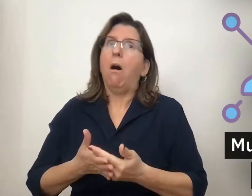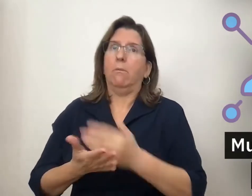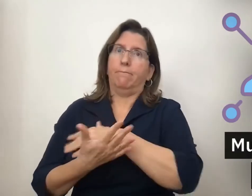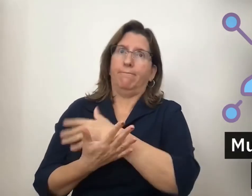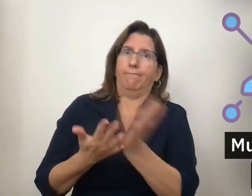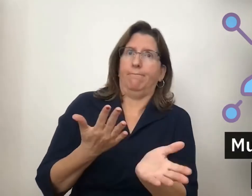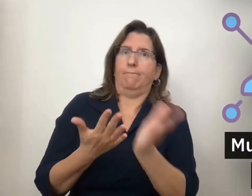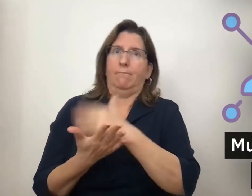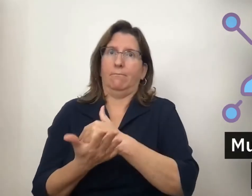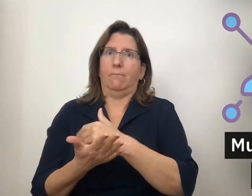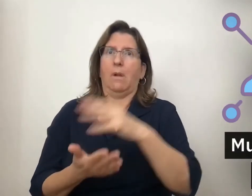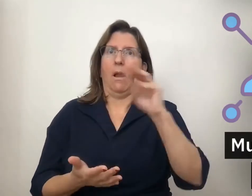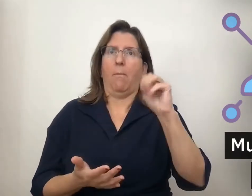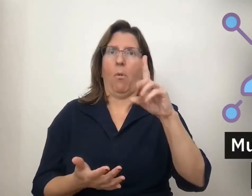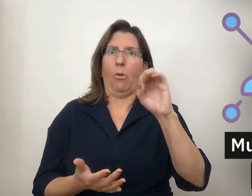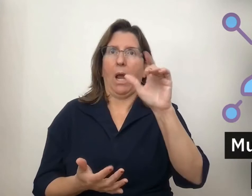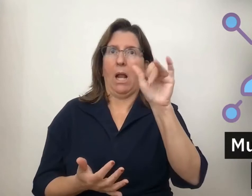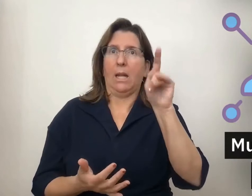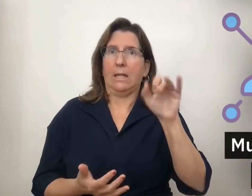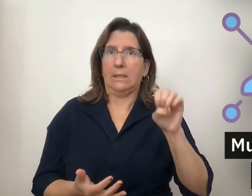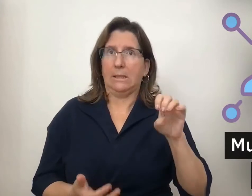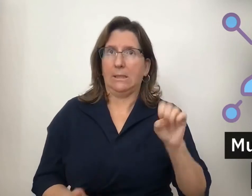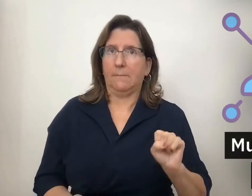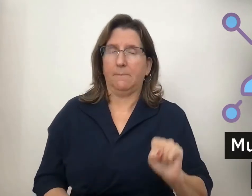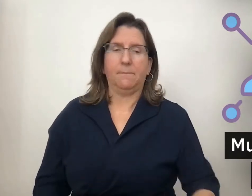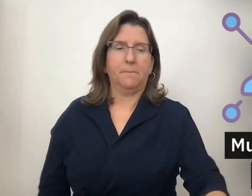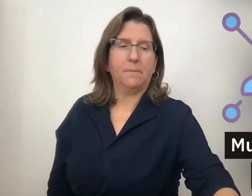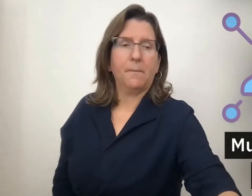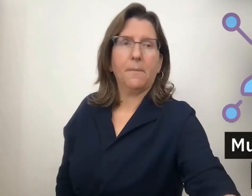We want our lessons to engage multiple modalities.